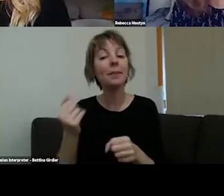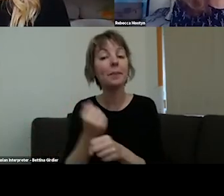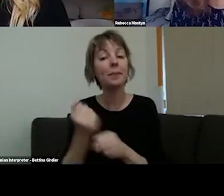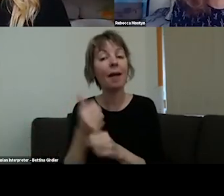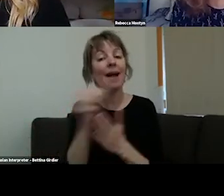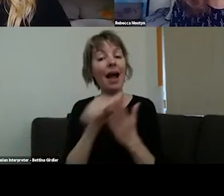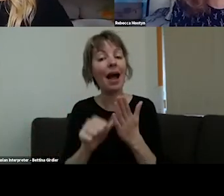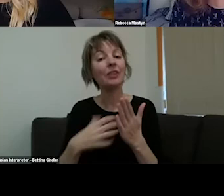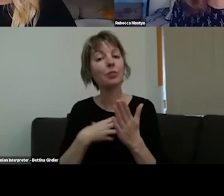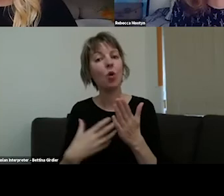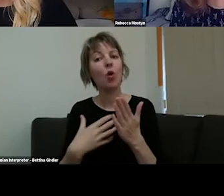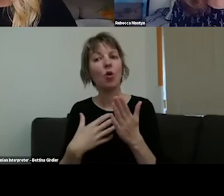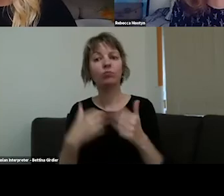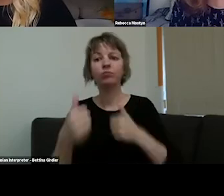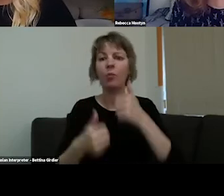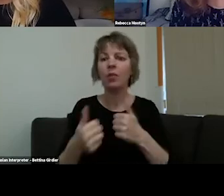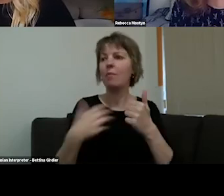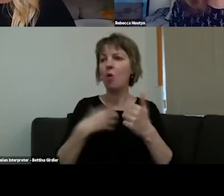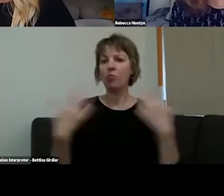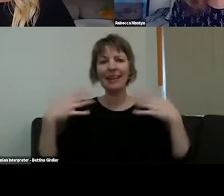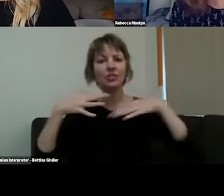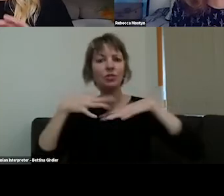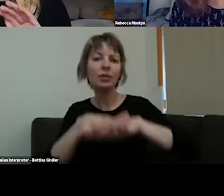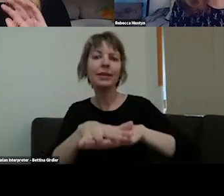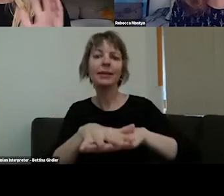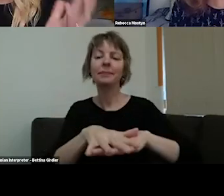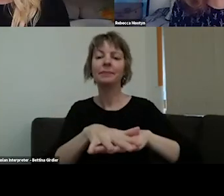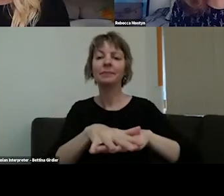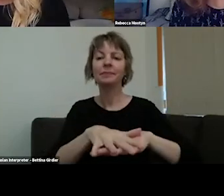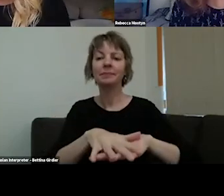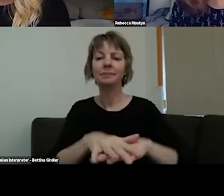I mean I guess I'm interested to know what you mean by the word "stigma"?